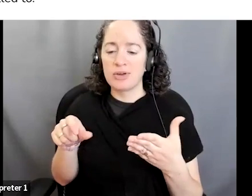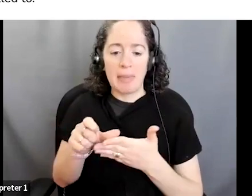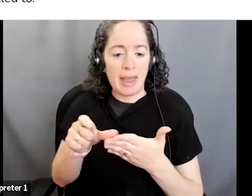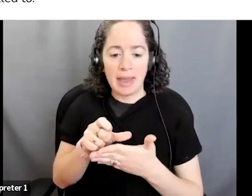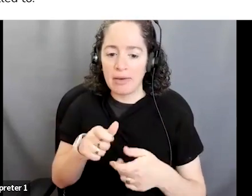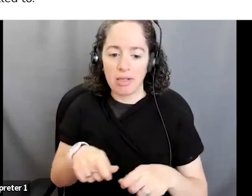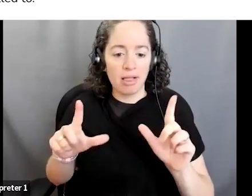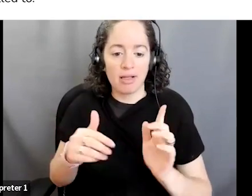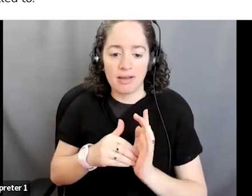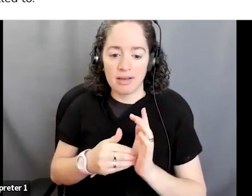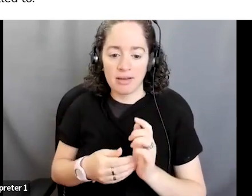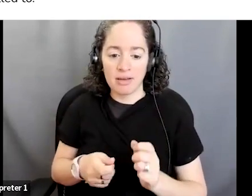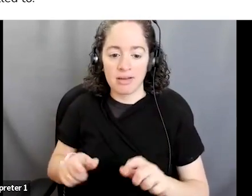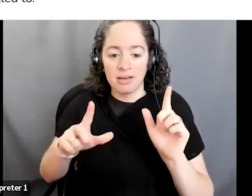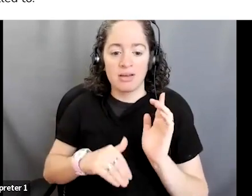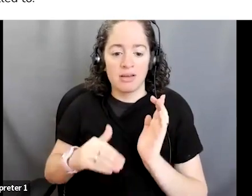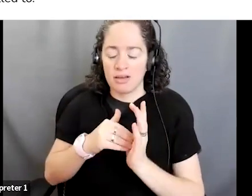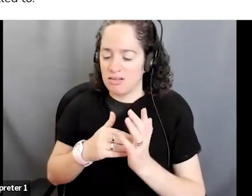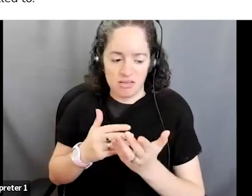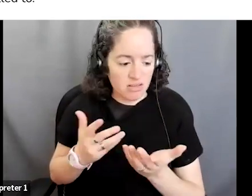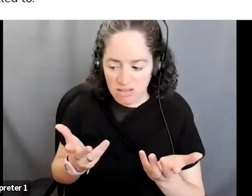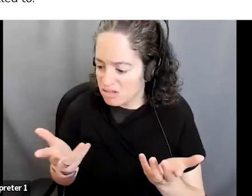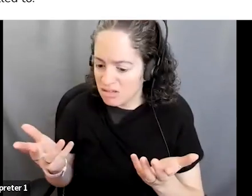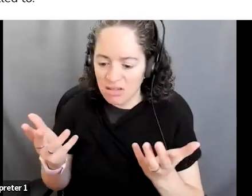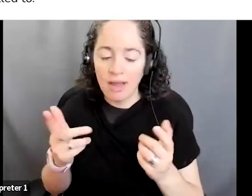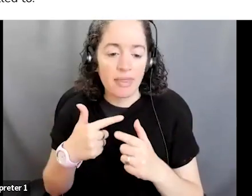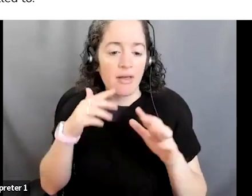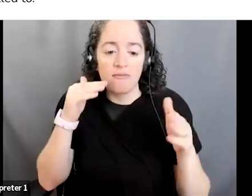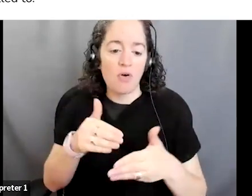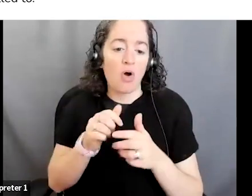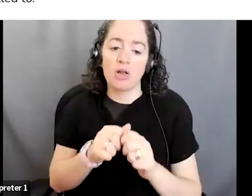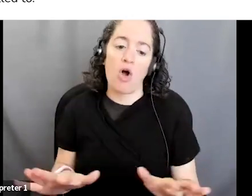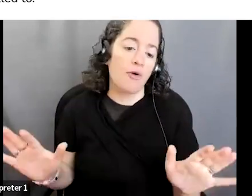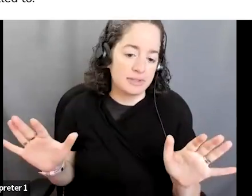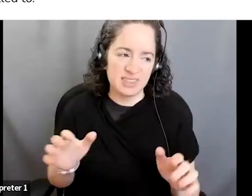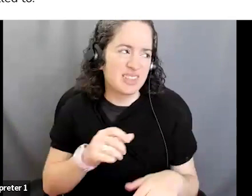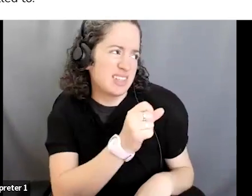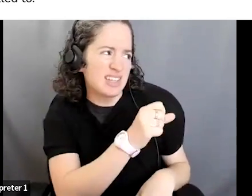and you weren't really told anything. Oh, and then your focus was lost too. I think that was one of them. Some of them, they read out